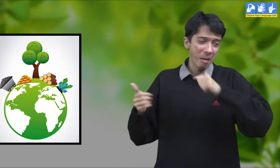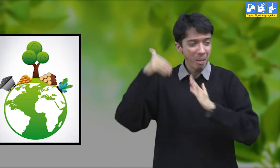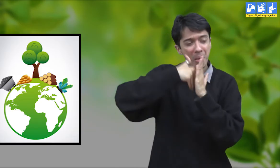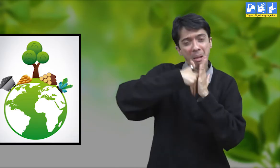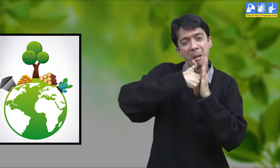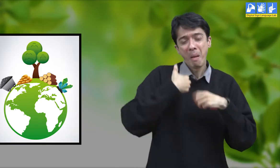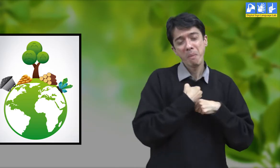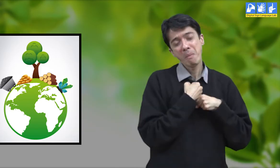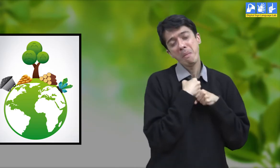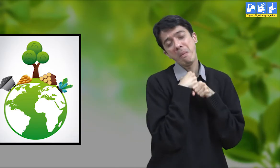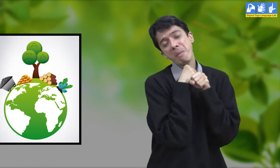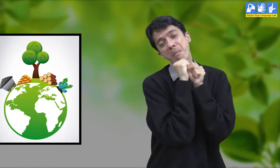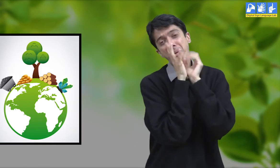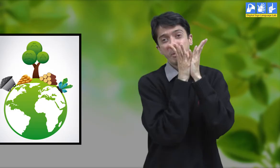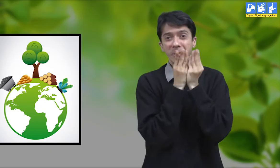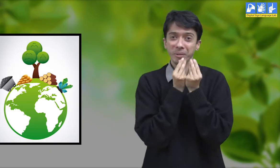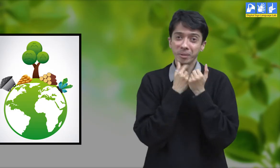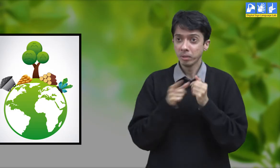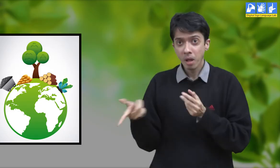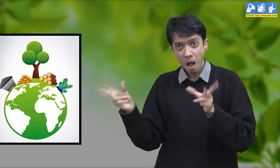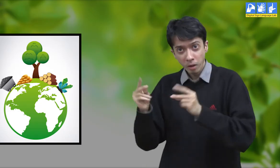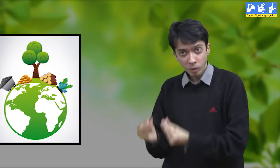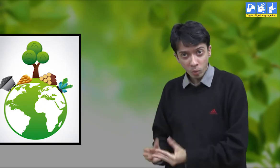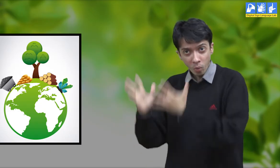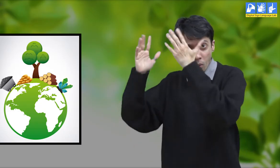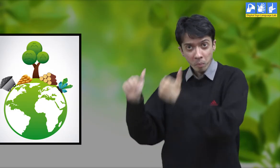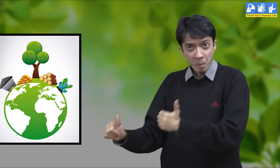Example, if we cut down all the trees we have for our benefits,